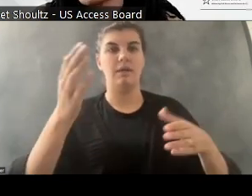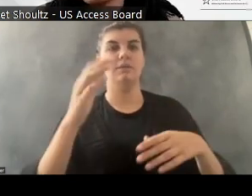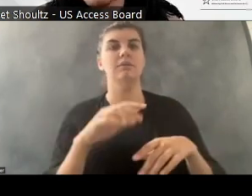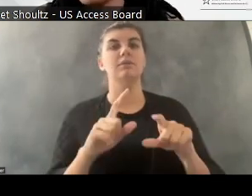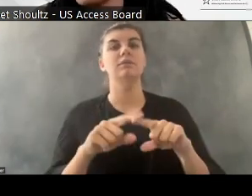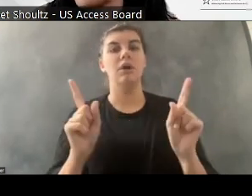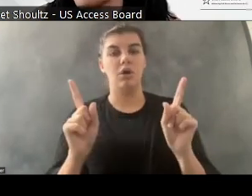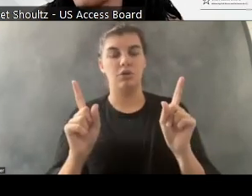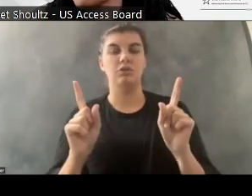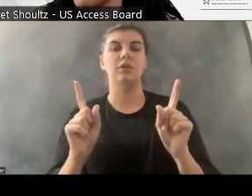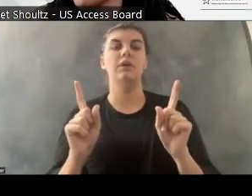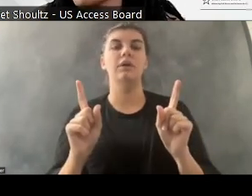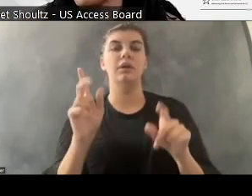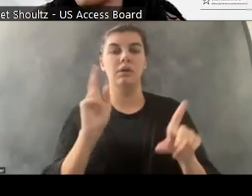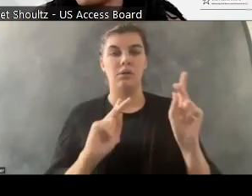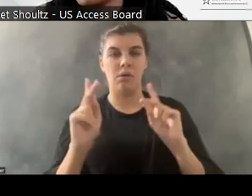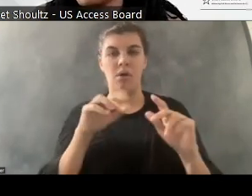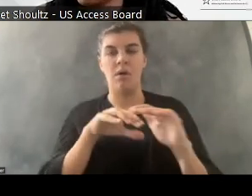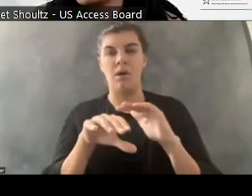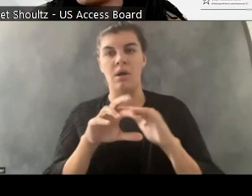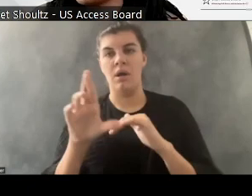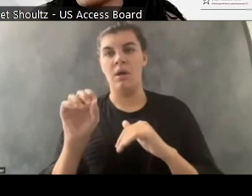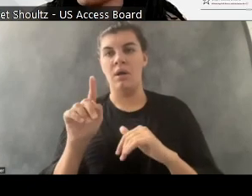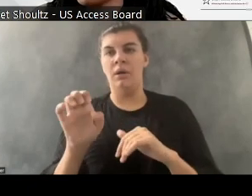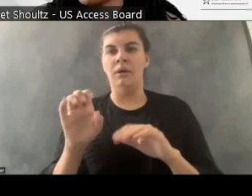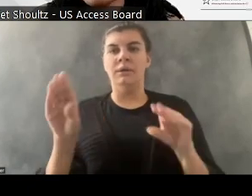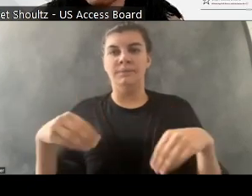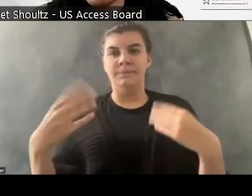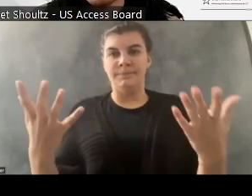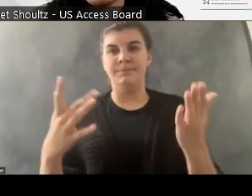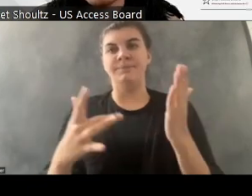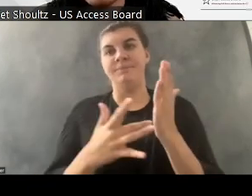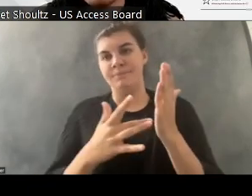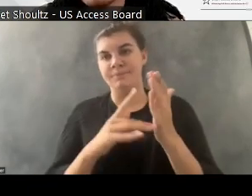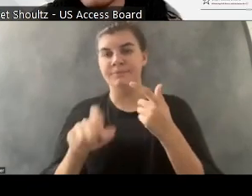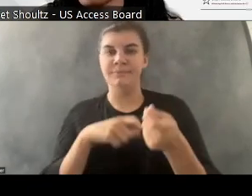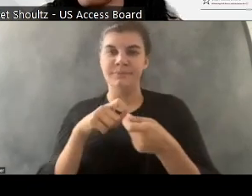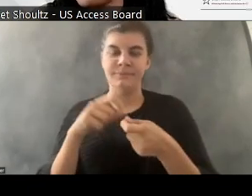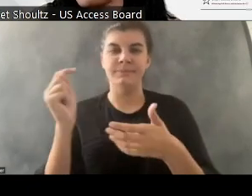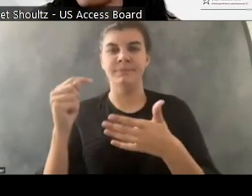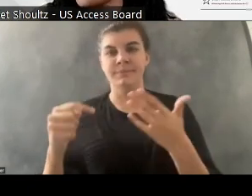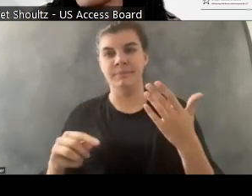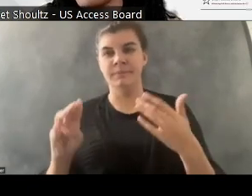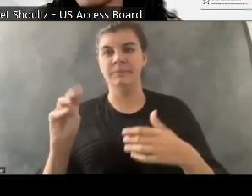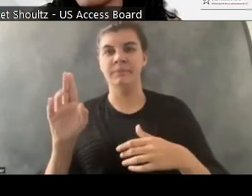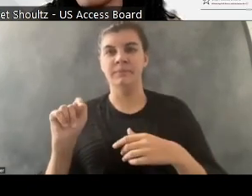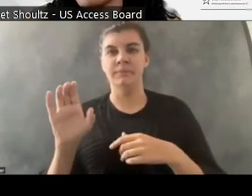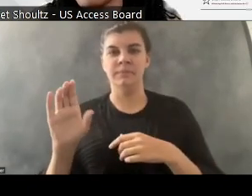alternate pedestrian access routes, they give you technical specifications in the standard in MUTCD